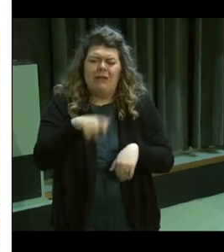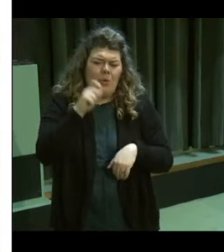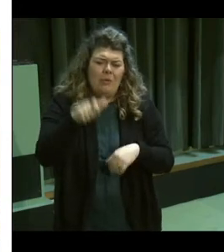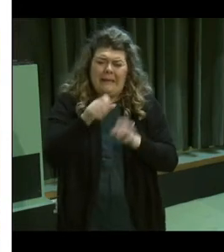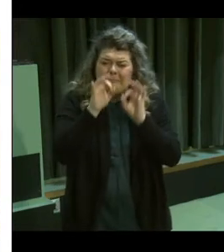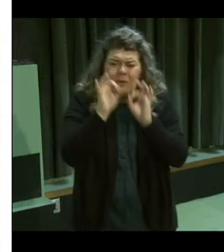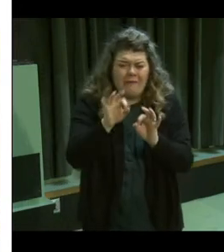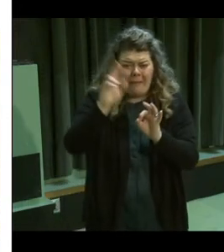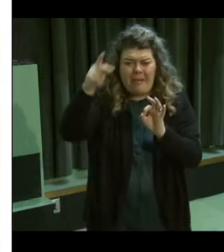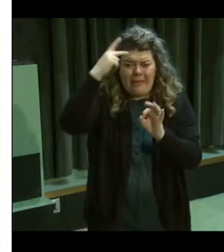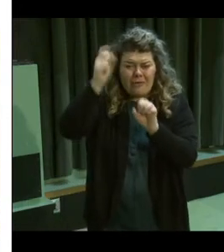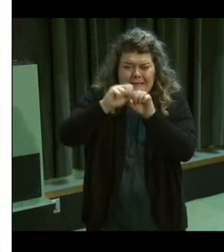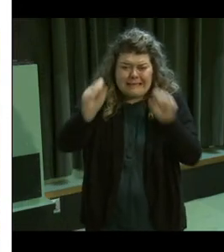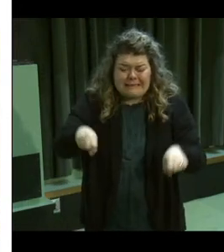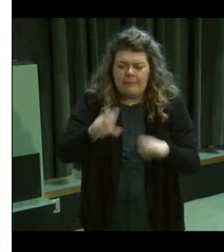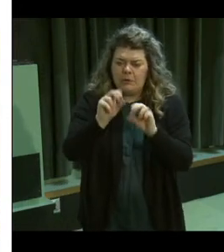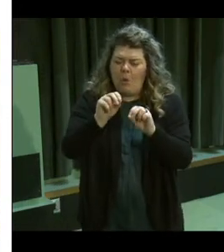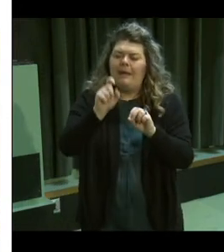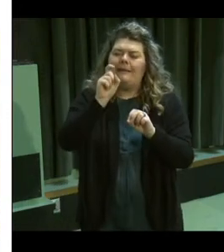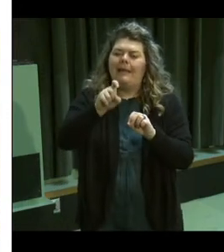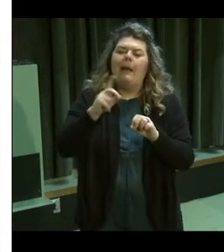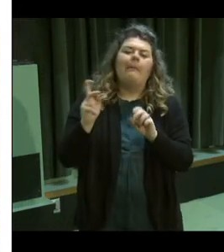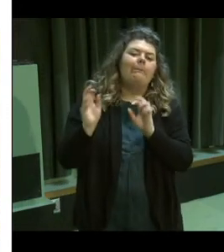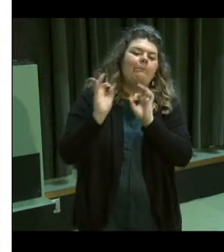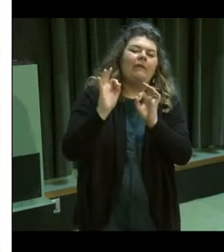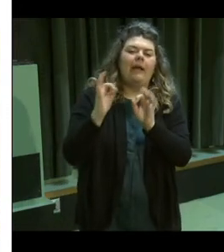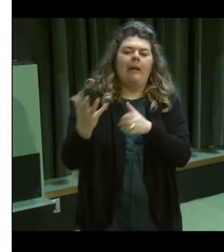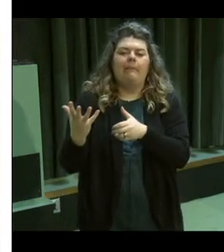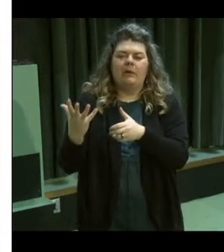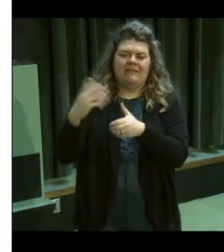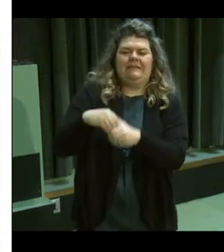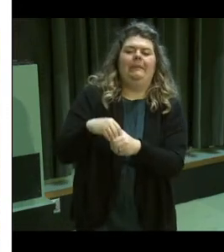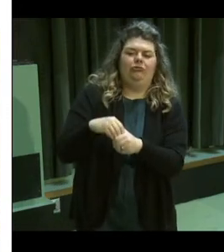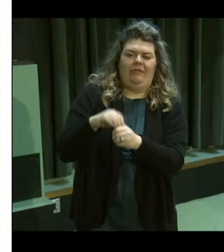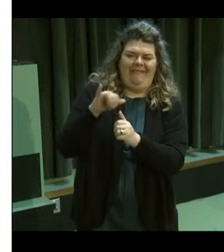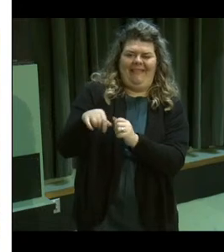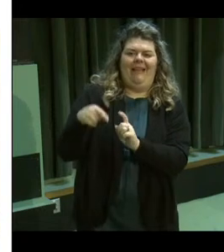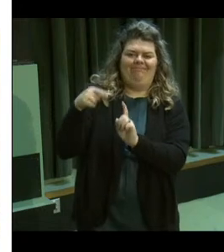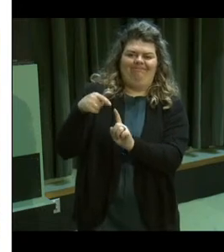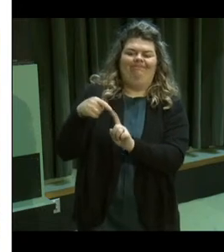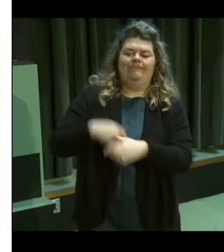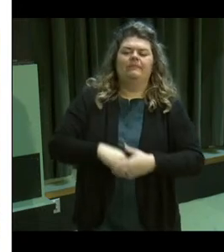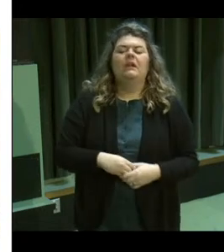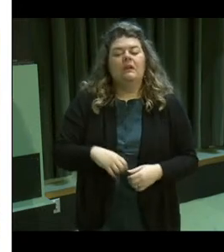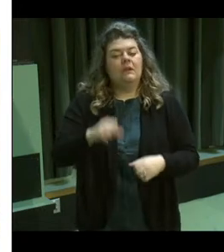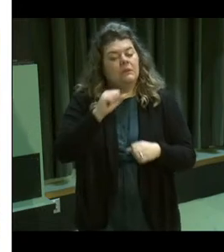we don't need perfect political